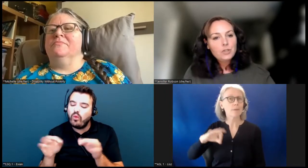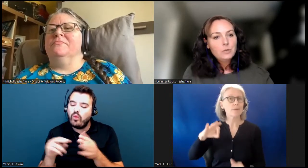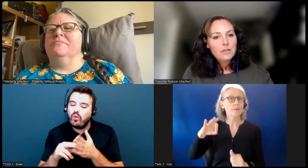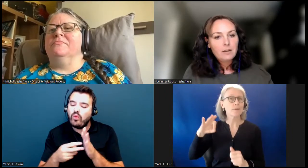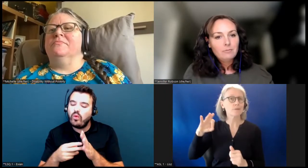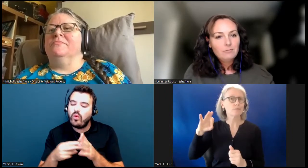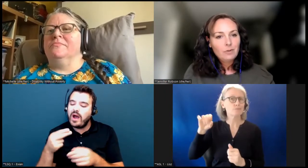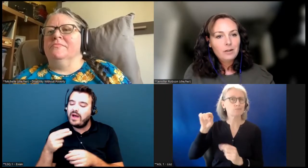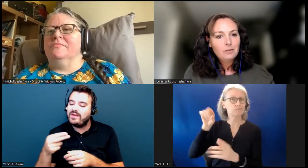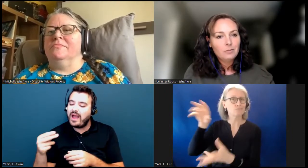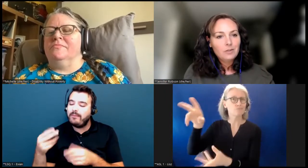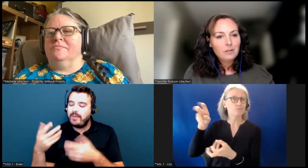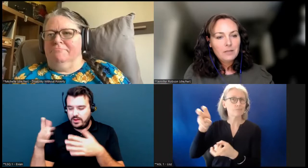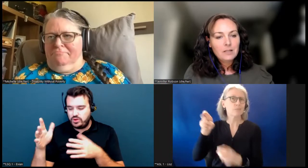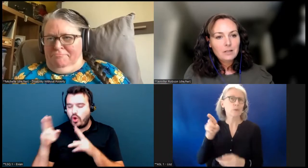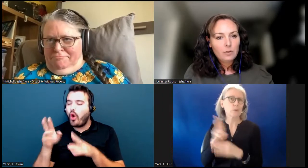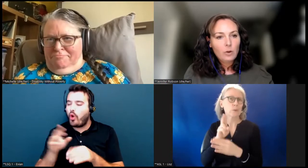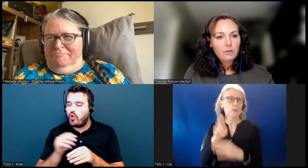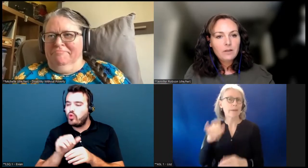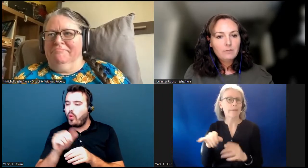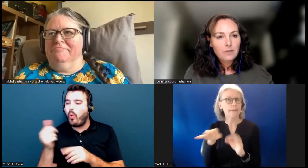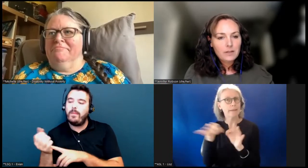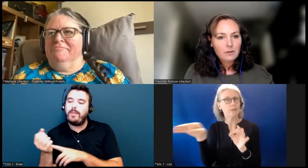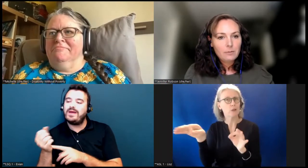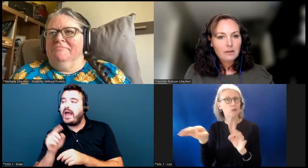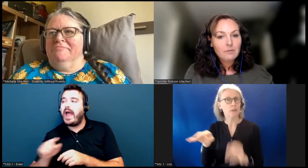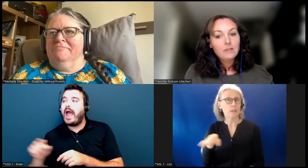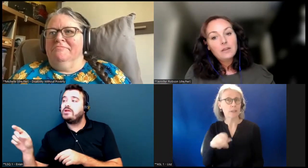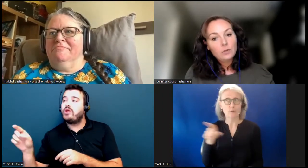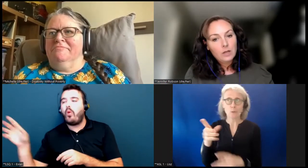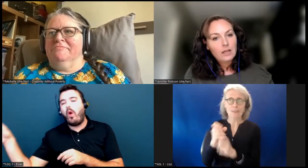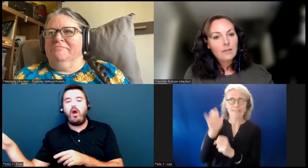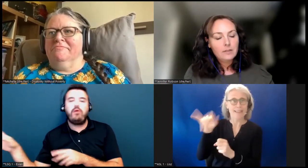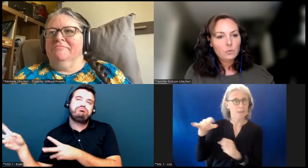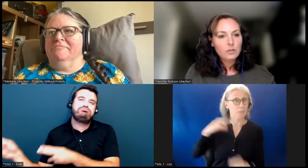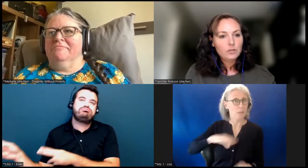USE THAT. RIGHT. BASICALLY, IF YOU QUALIFY FOR THIS OTHER BENEFIT, YOU CAN GET THIS ONE